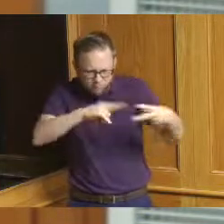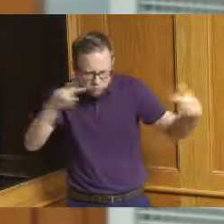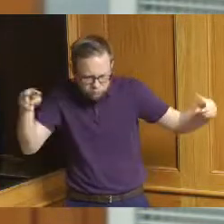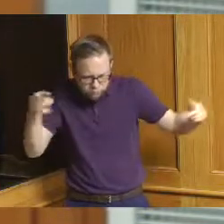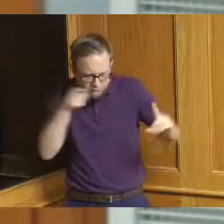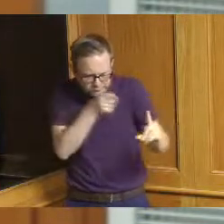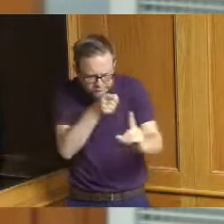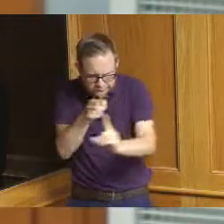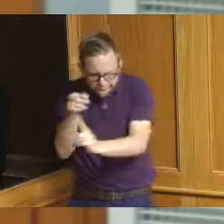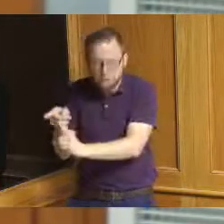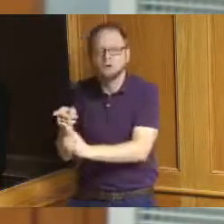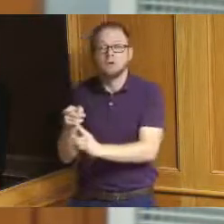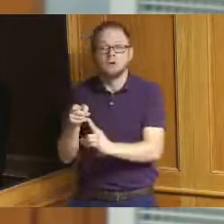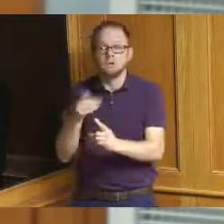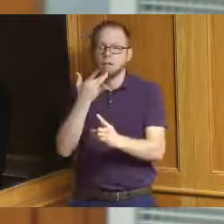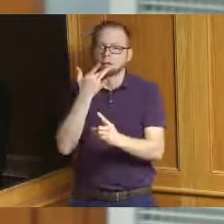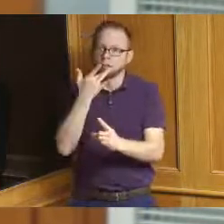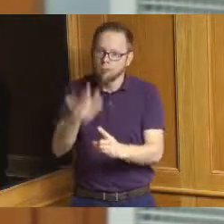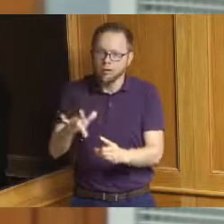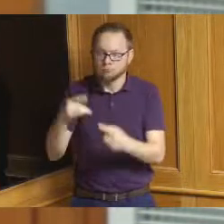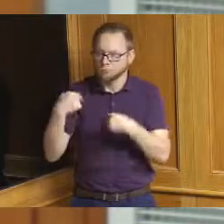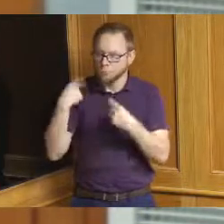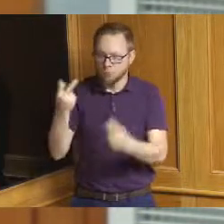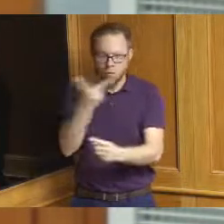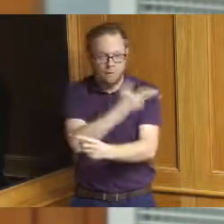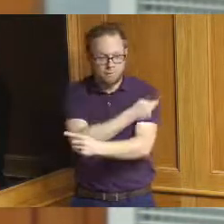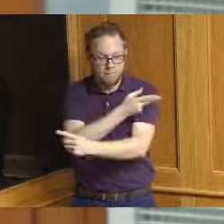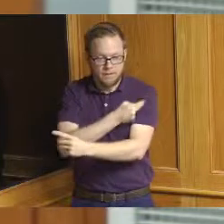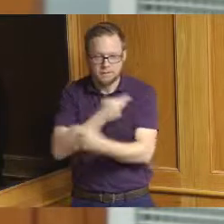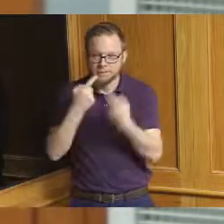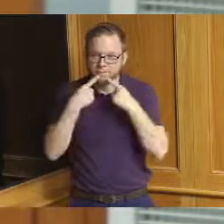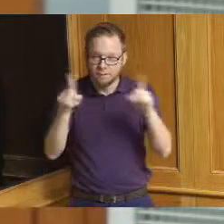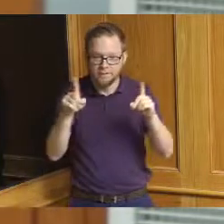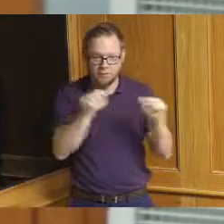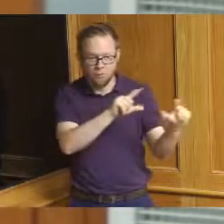the vaccines have been effective against all the variants that we're aware of so far but that's